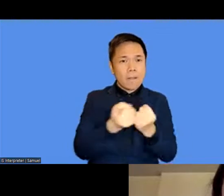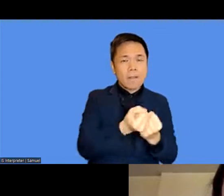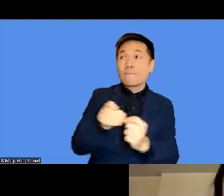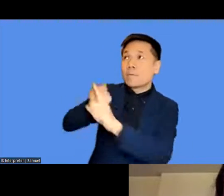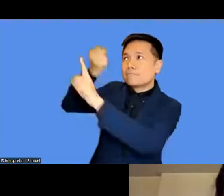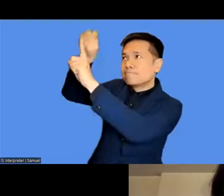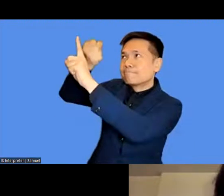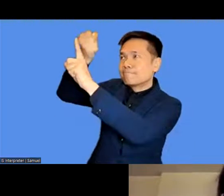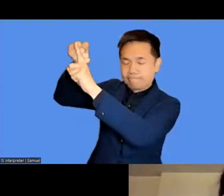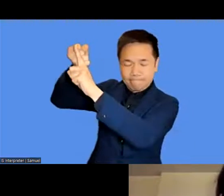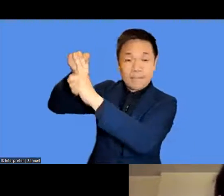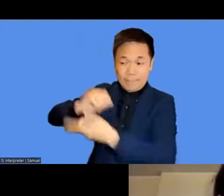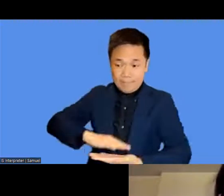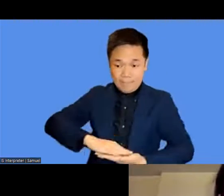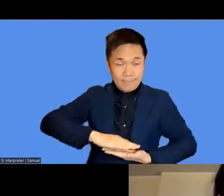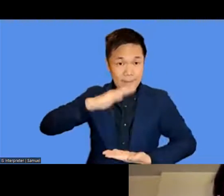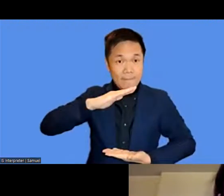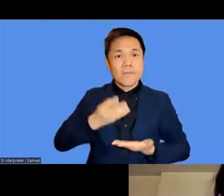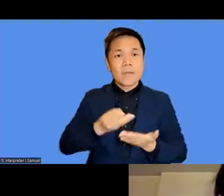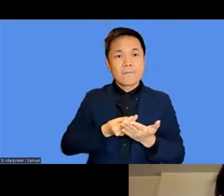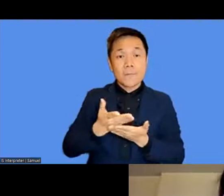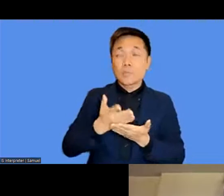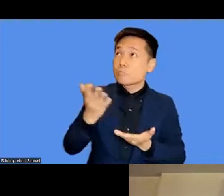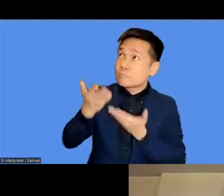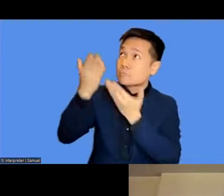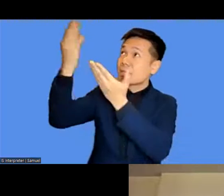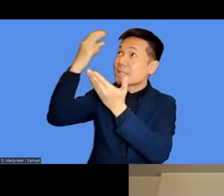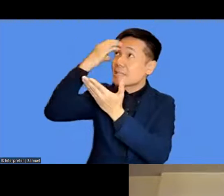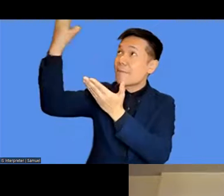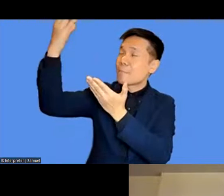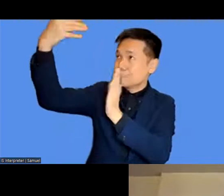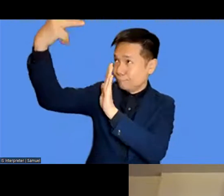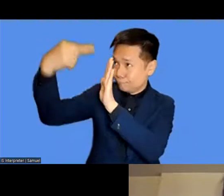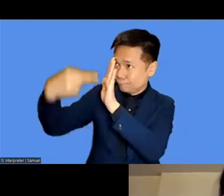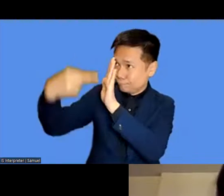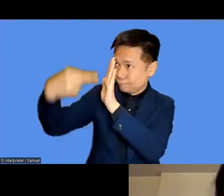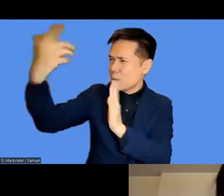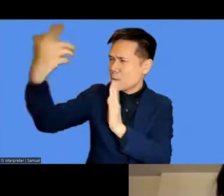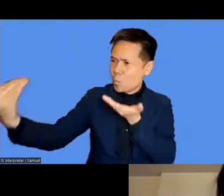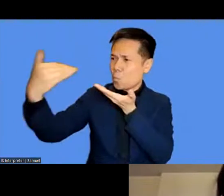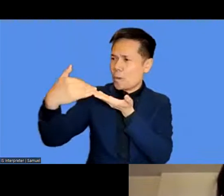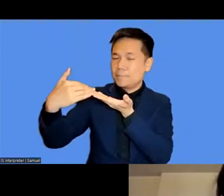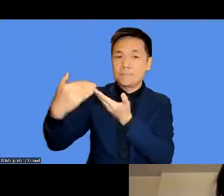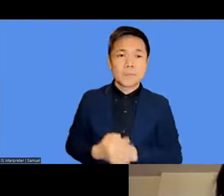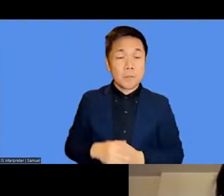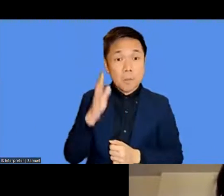offices to support that creation, because there's not a lot of funding for OPDs to develop